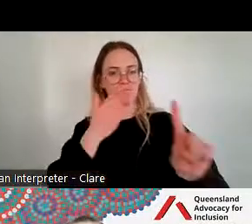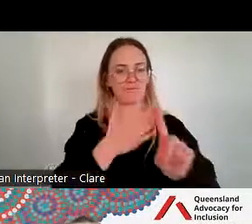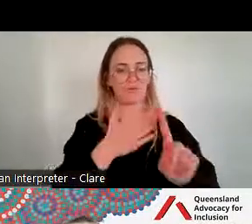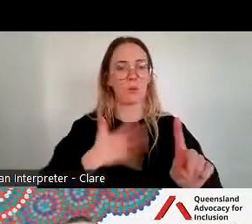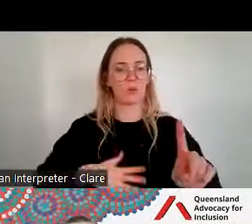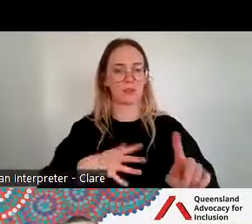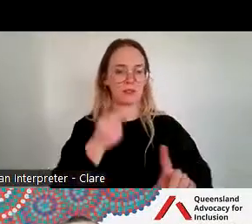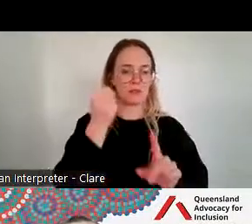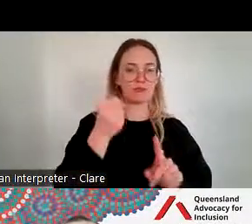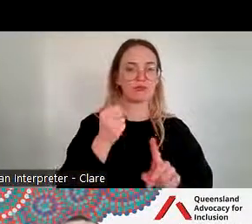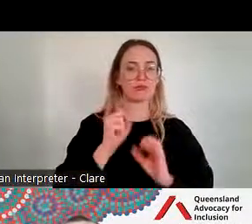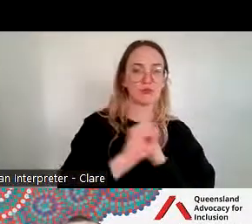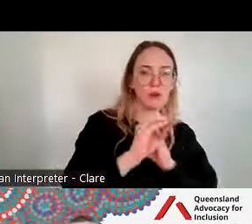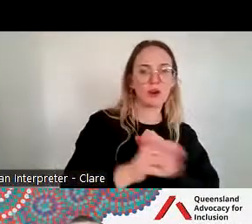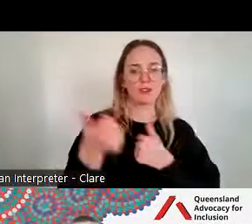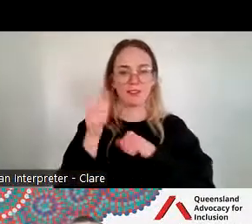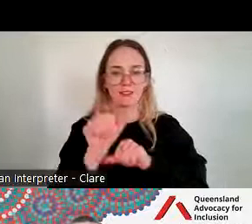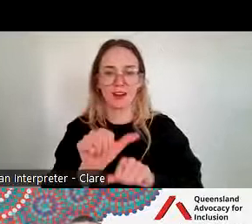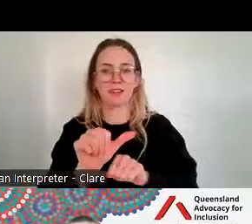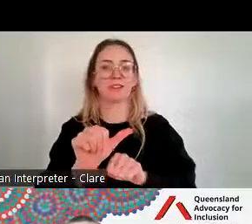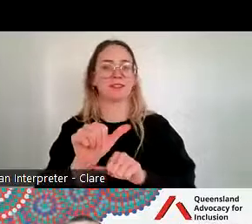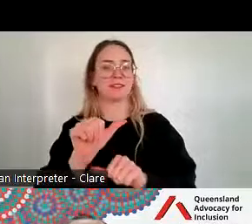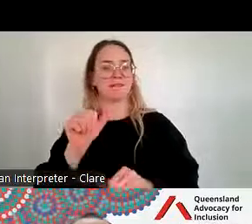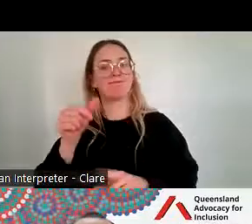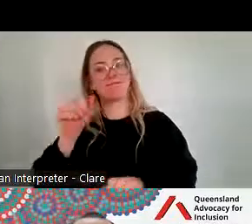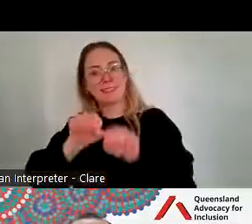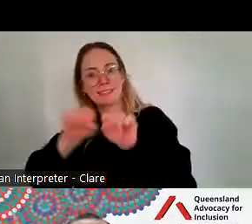and individual advocacy the fundamental needs and rights of the most vulnerable